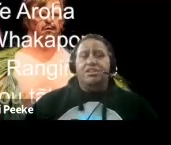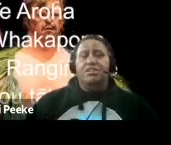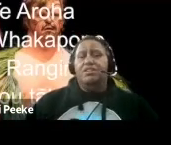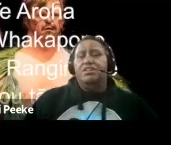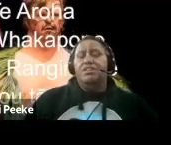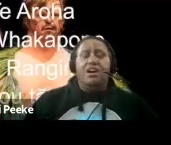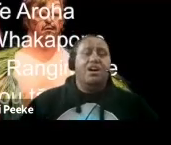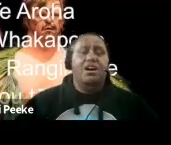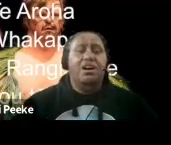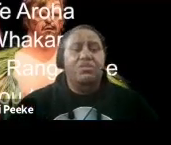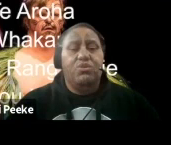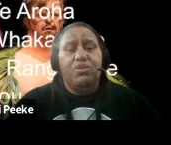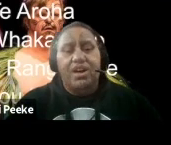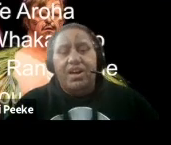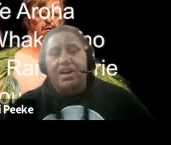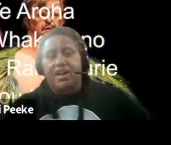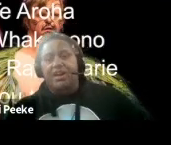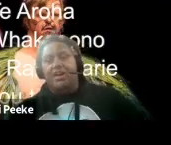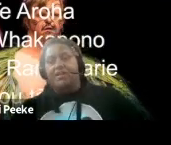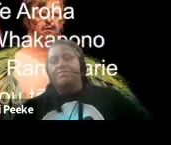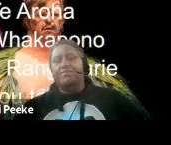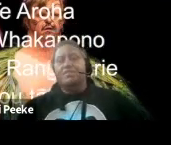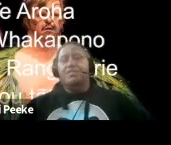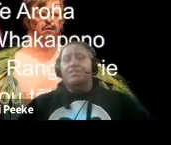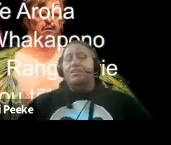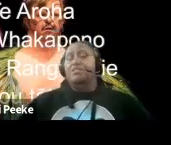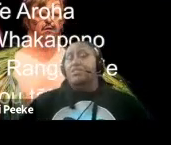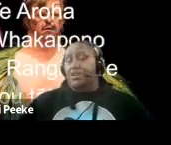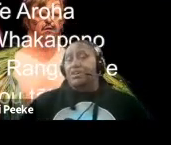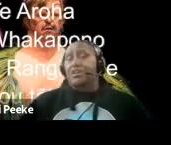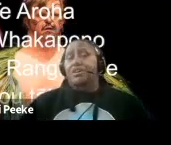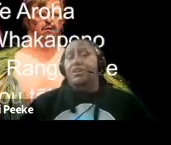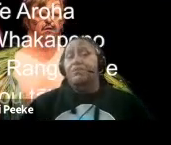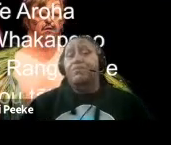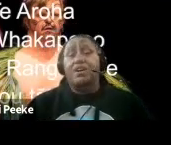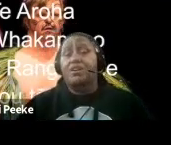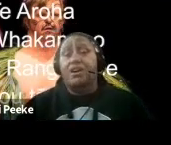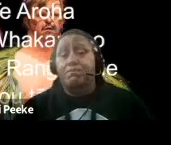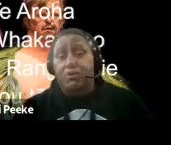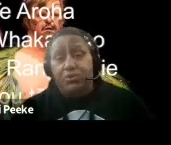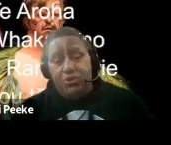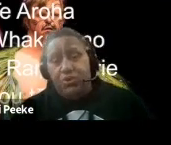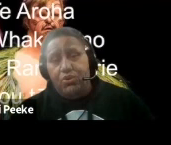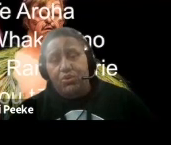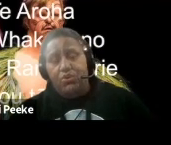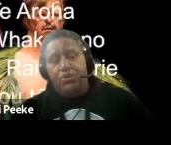[Singing] Te aroha Te whakapono